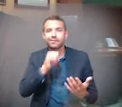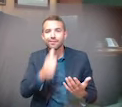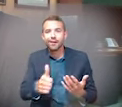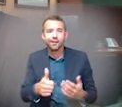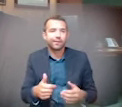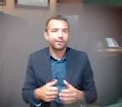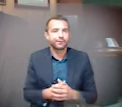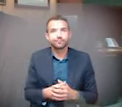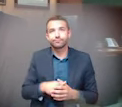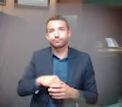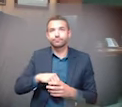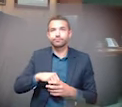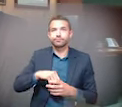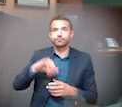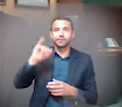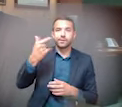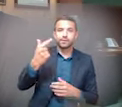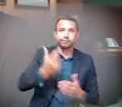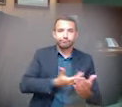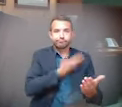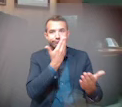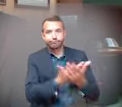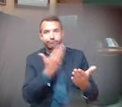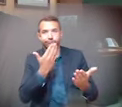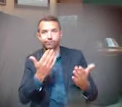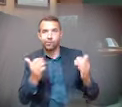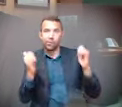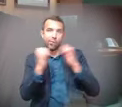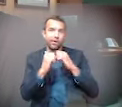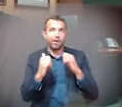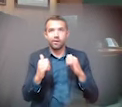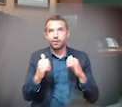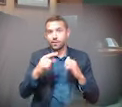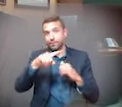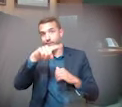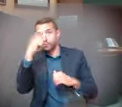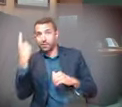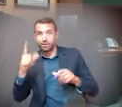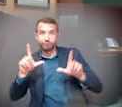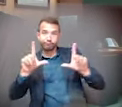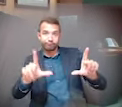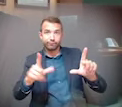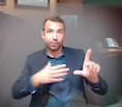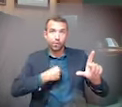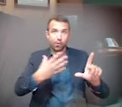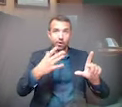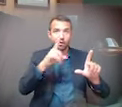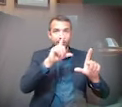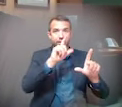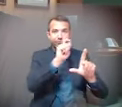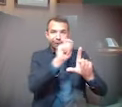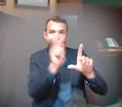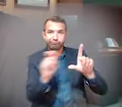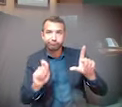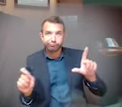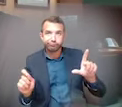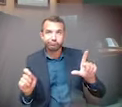the black background and light letters using the right hashtag. What we want are jobs and opportunities